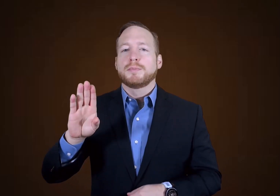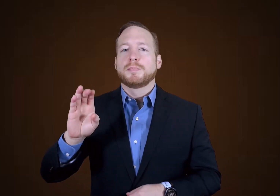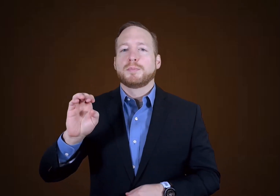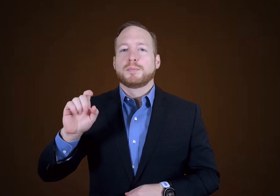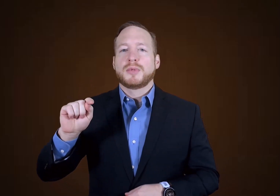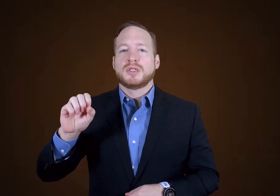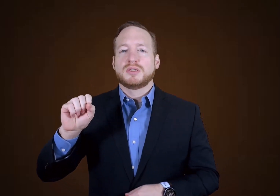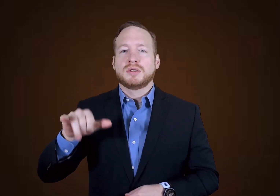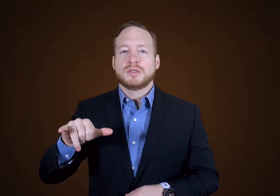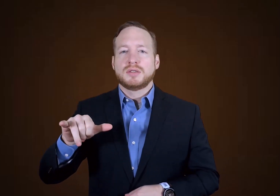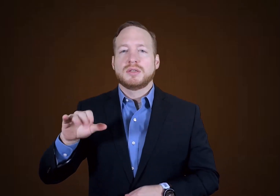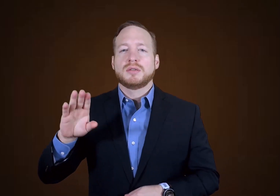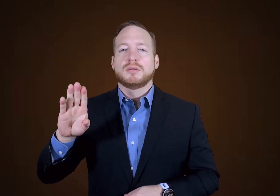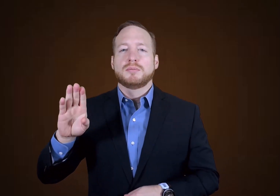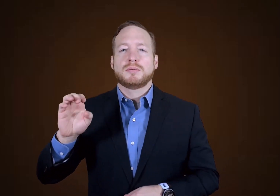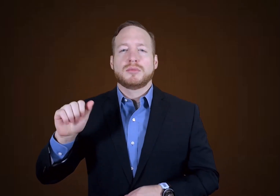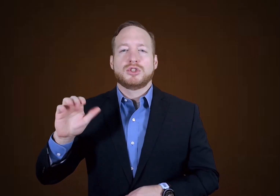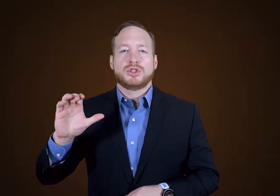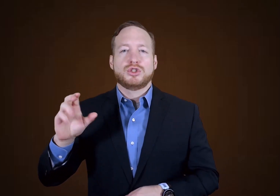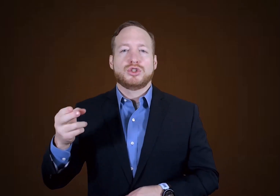next we have Betsy Beach